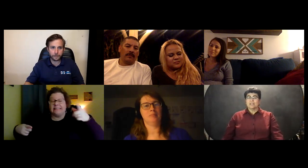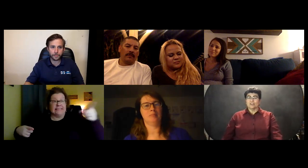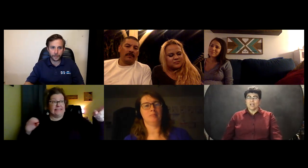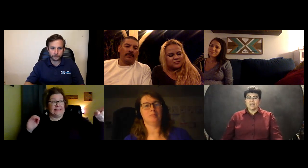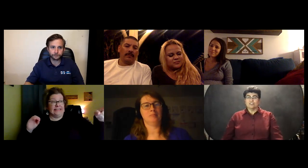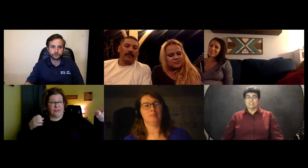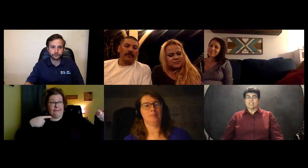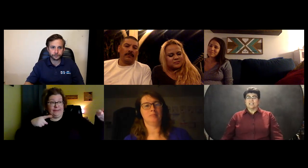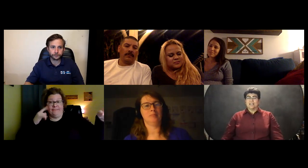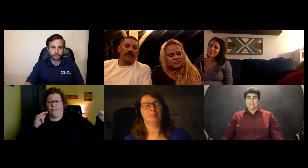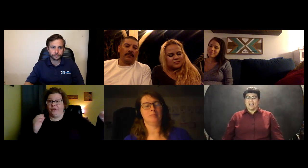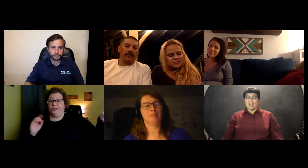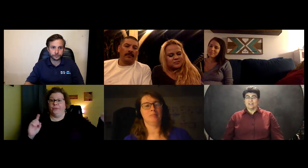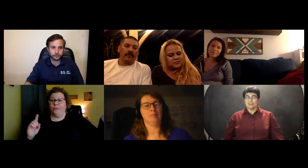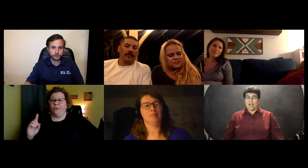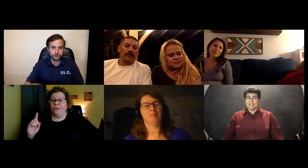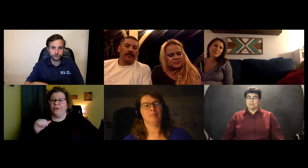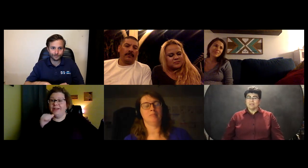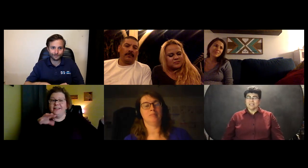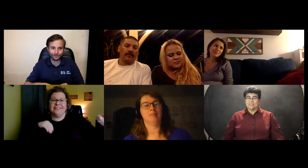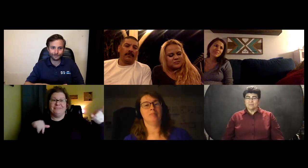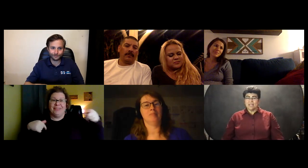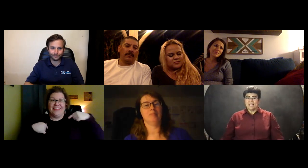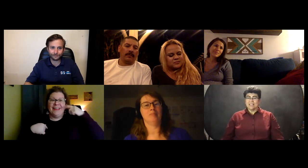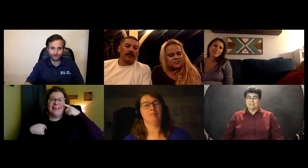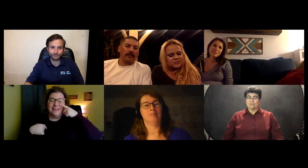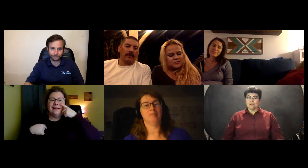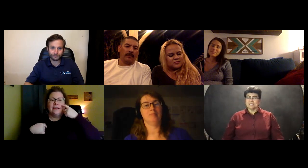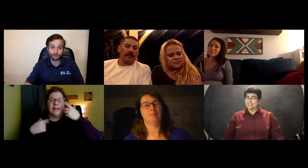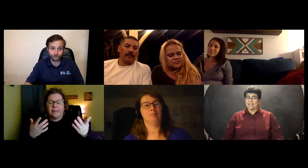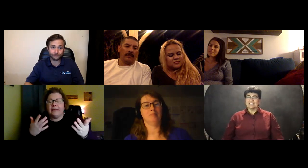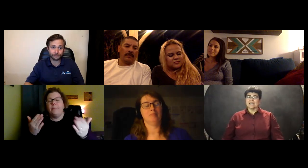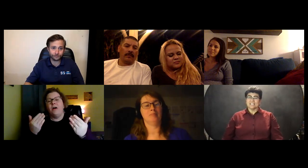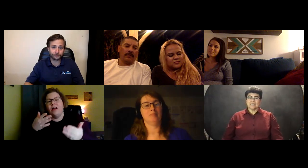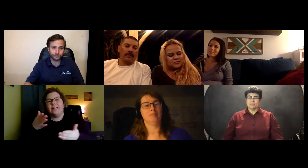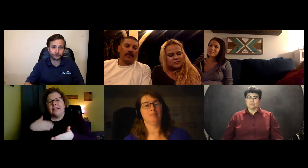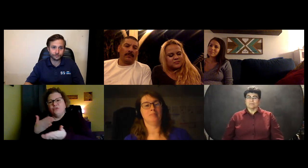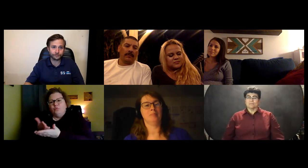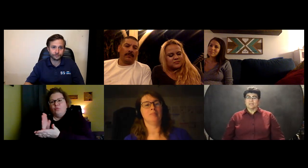your energy and you're not giving me anything for my son that is